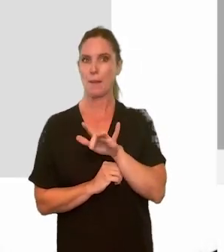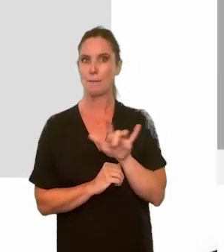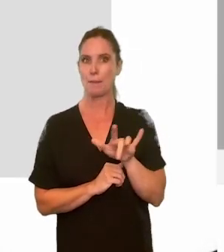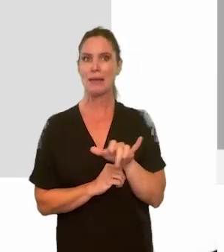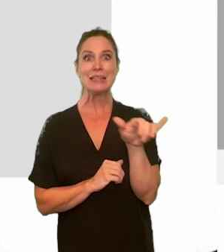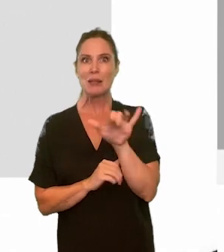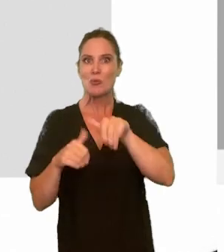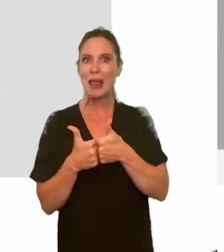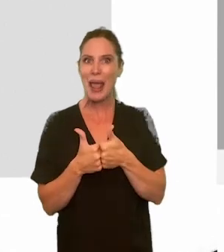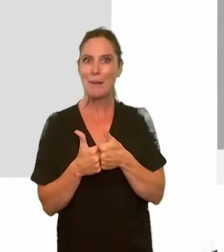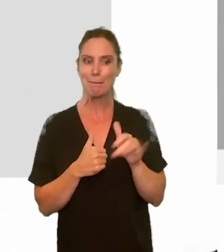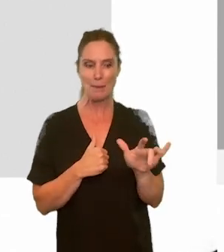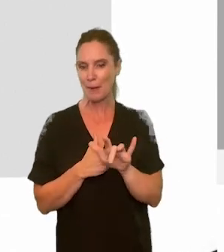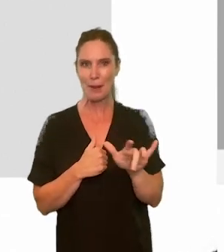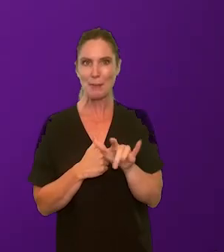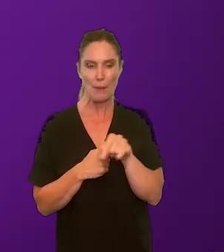(Computer) Blind space, 27 44.